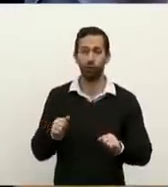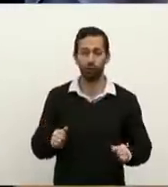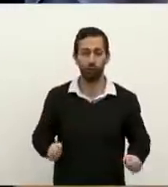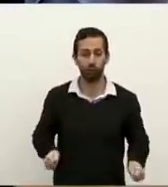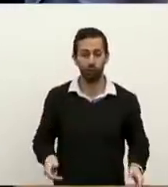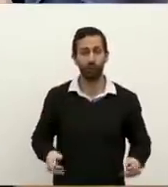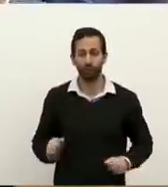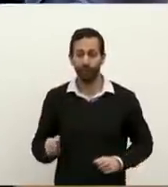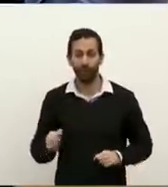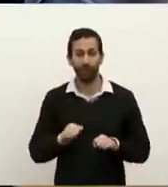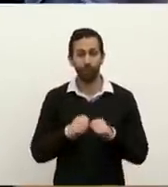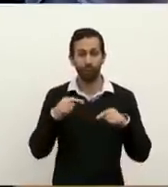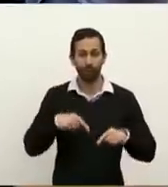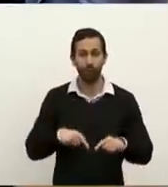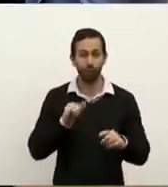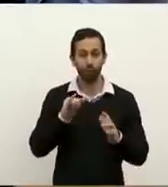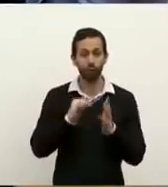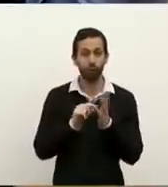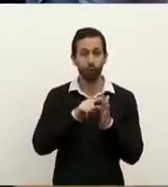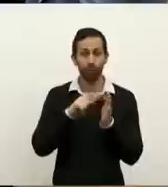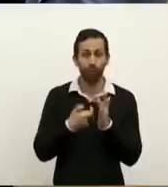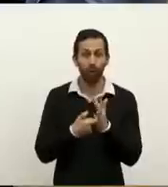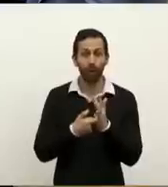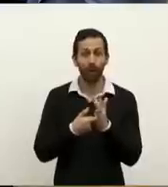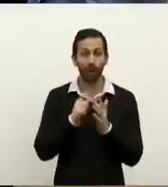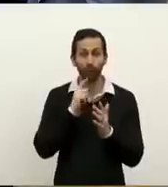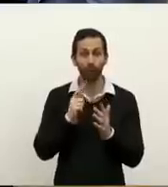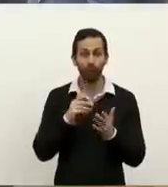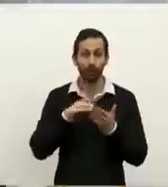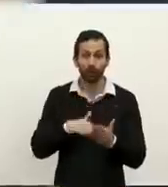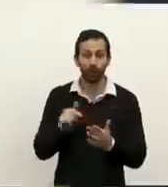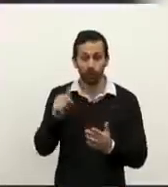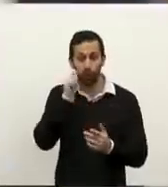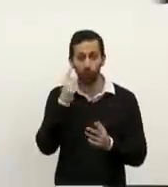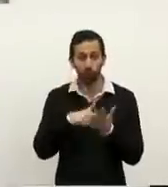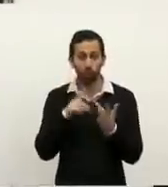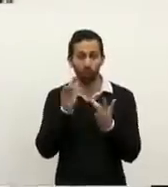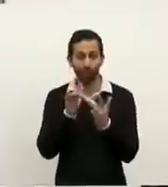would your supplier step in or would you know who to contact? Yeah, right. I was about to jump in, actually.